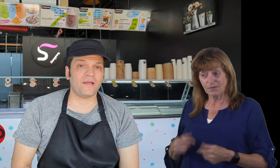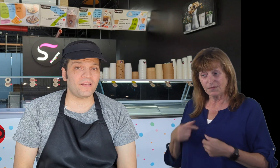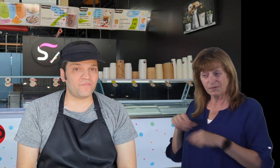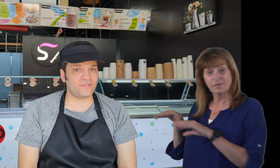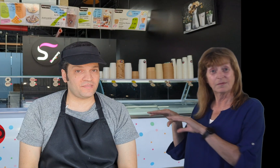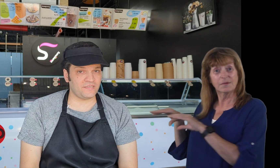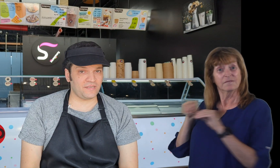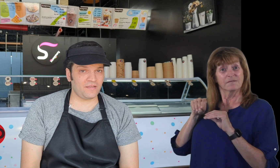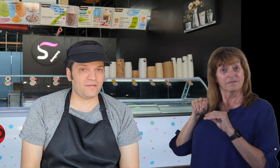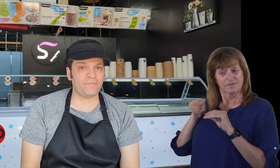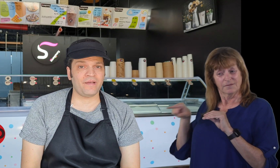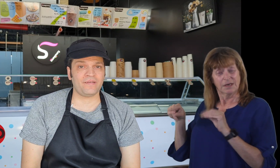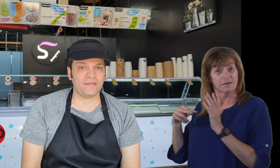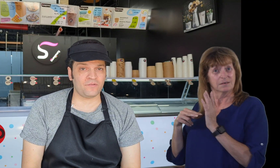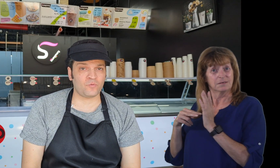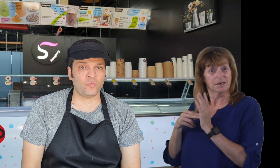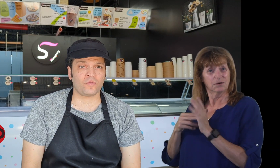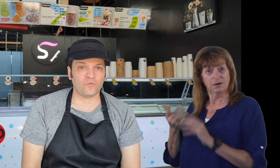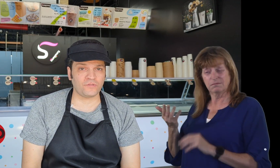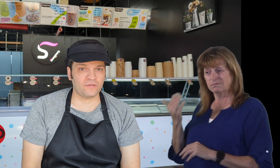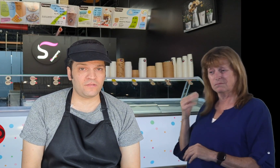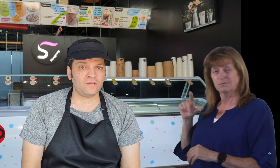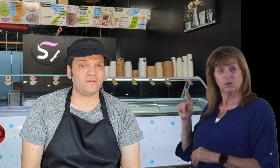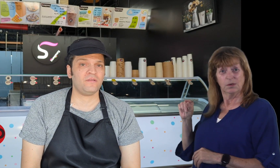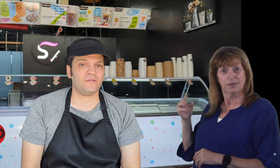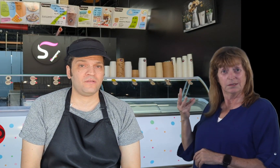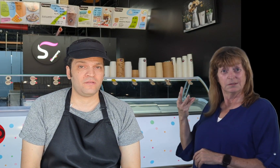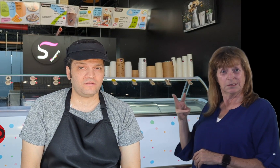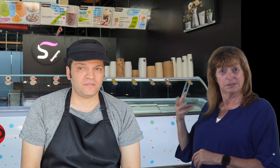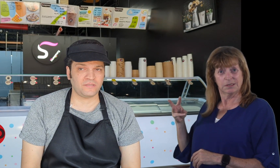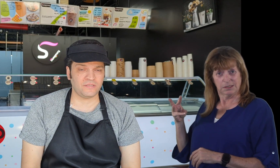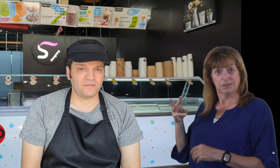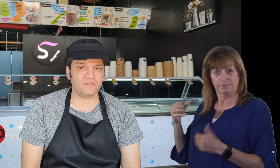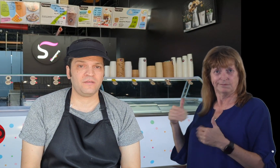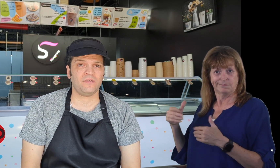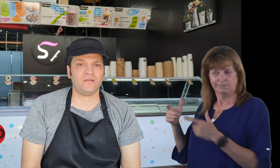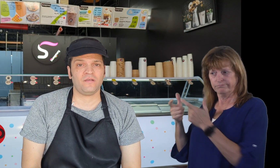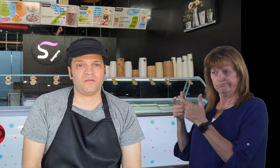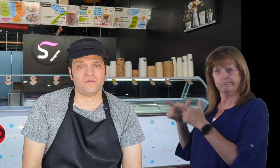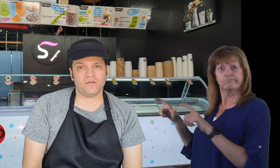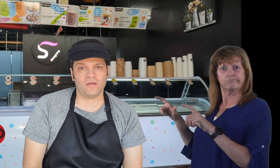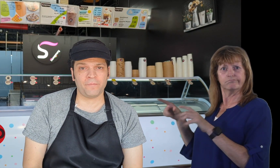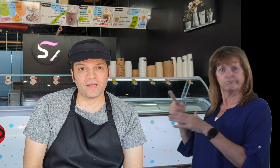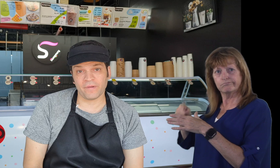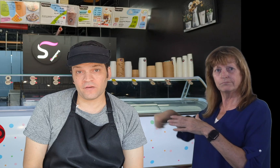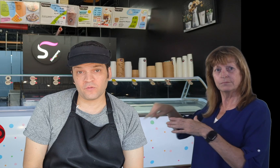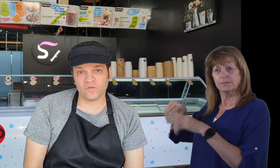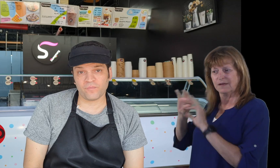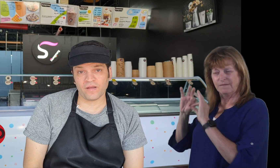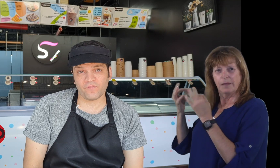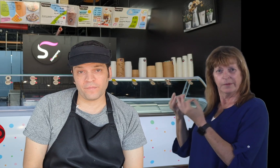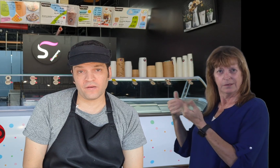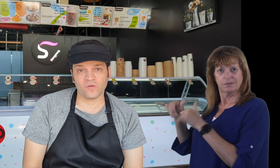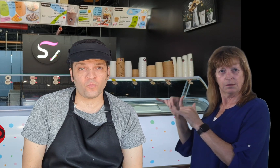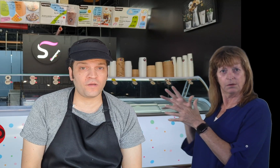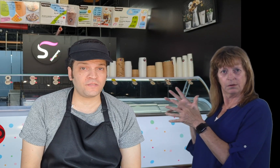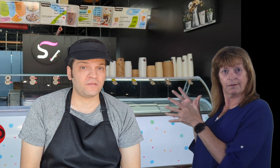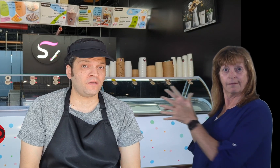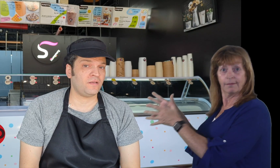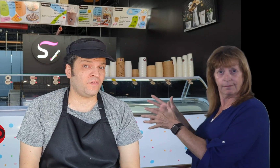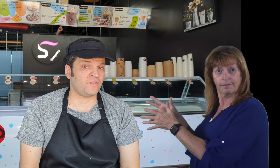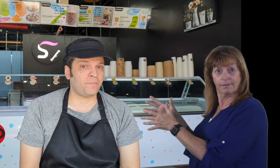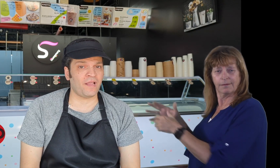When I left Syria back in 2016, a big part of my family was left behind.